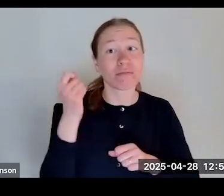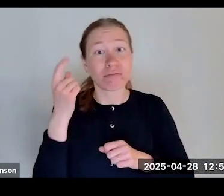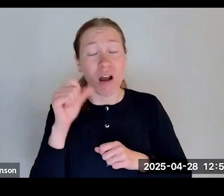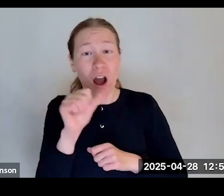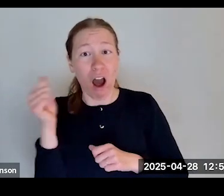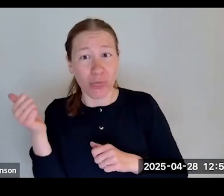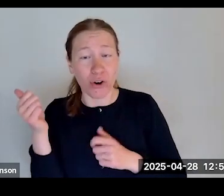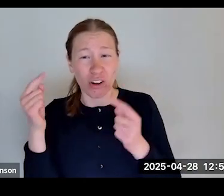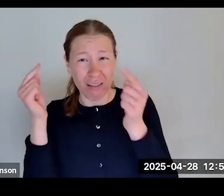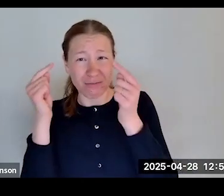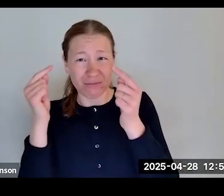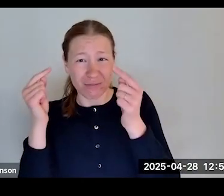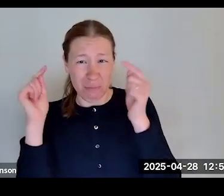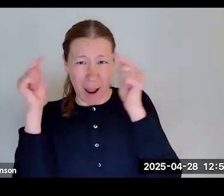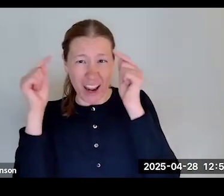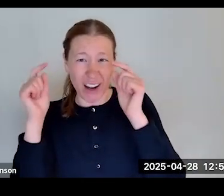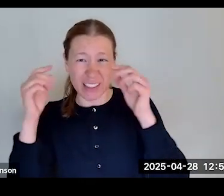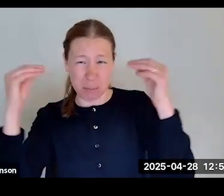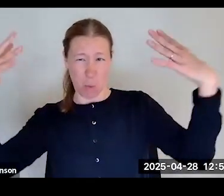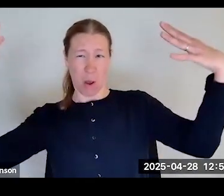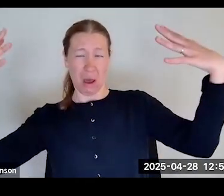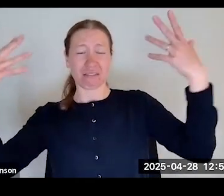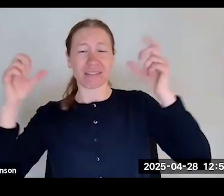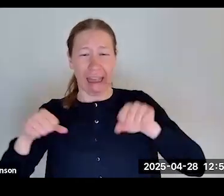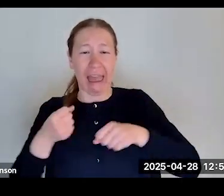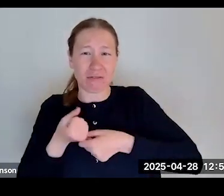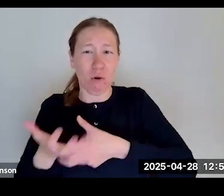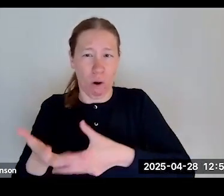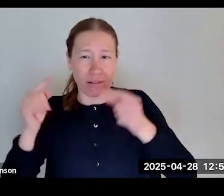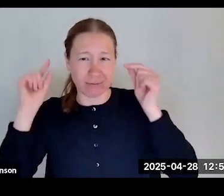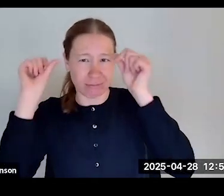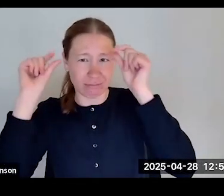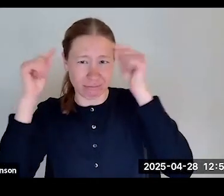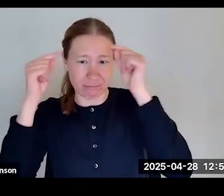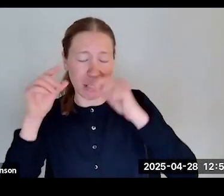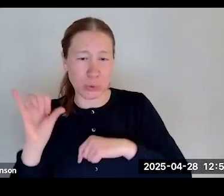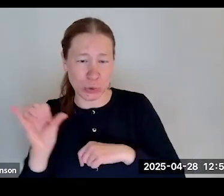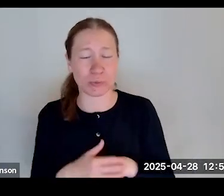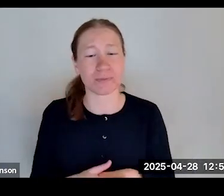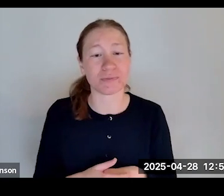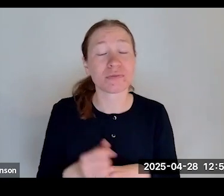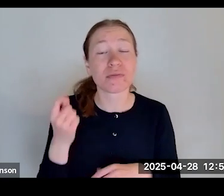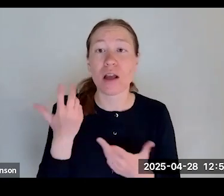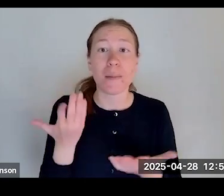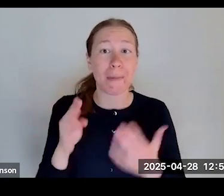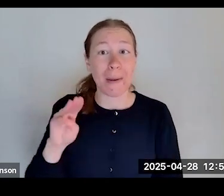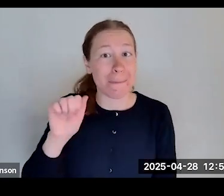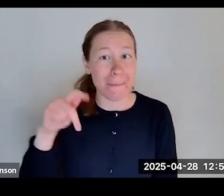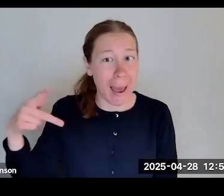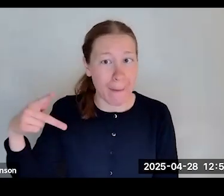those bright LED overhead lights may also limit them. If there are vague maps that are difficult for individuals